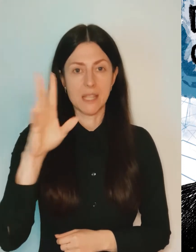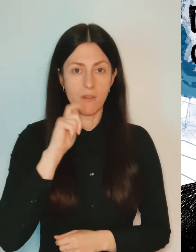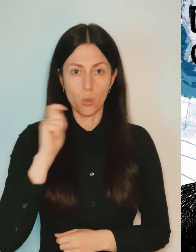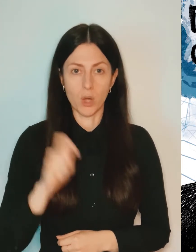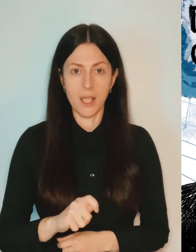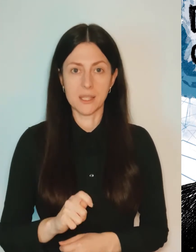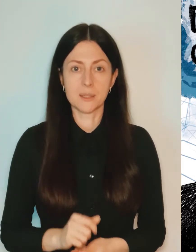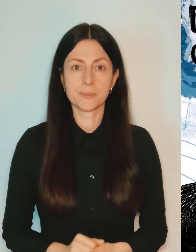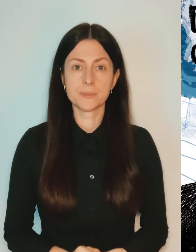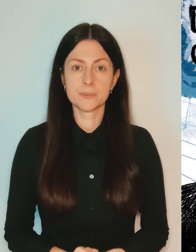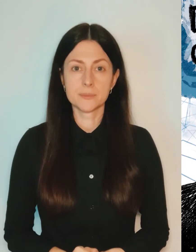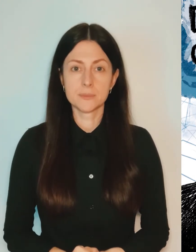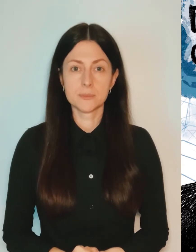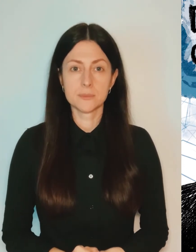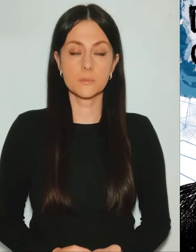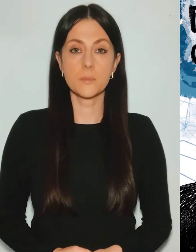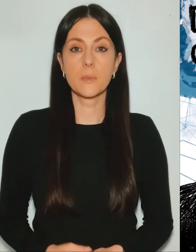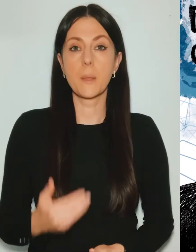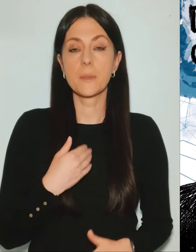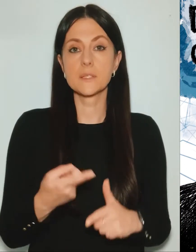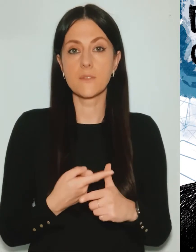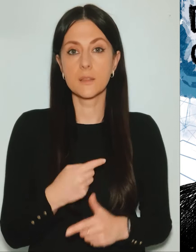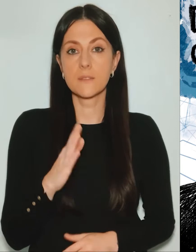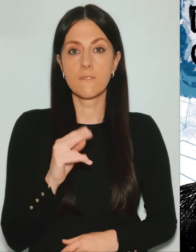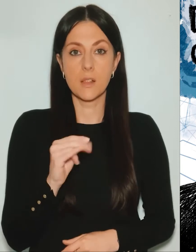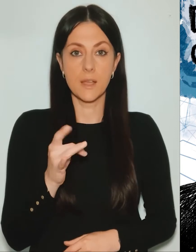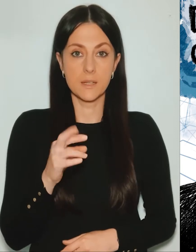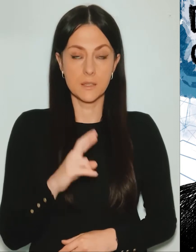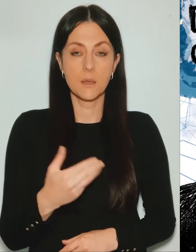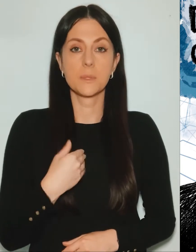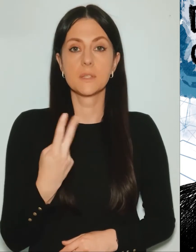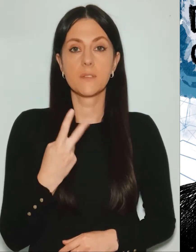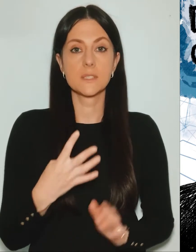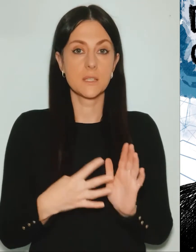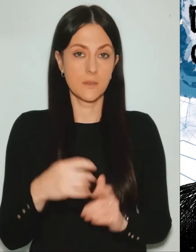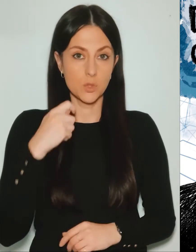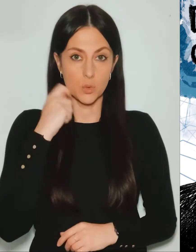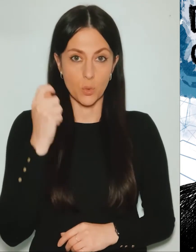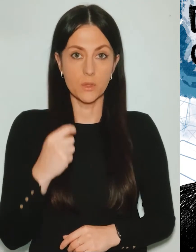My name is Valeria. I am 29 years old. I come from the city of Mariupol.